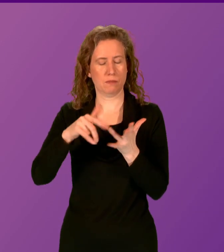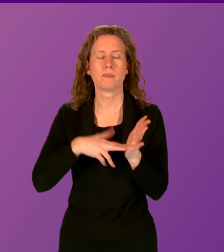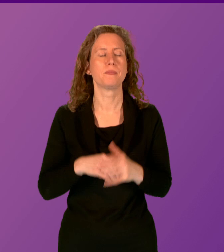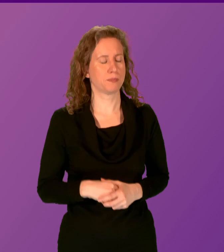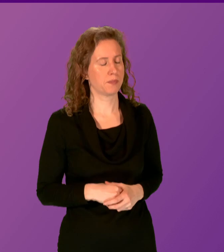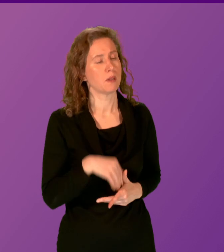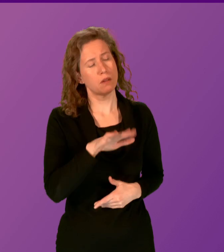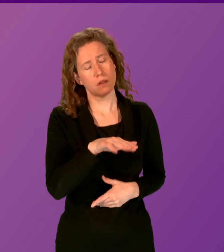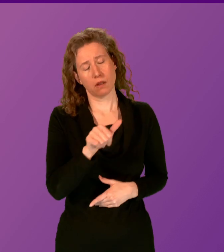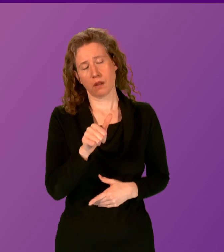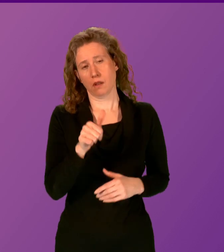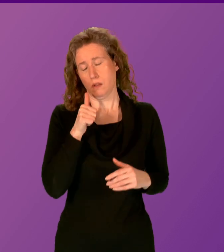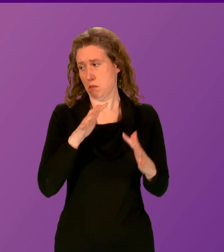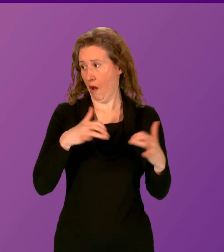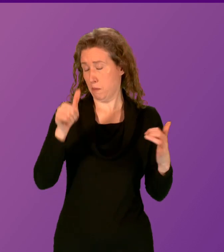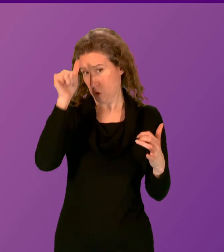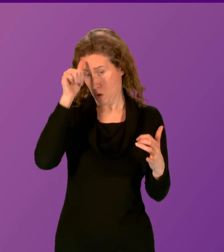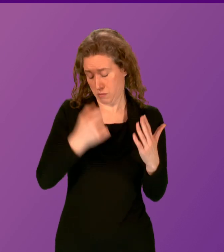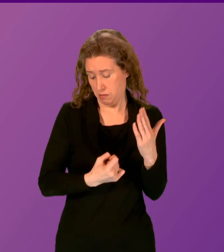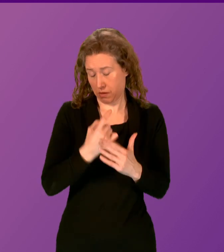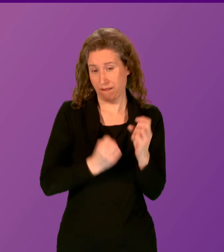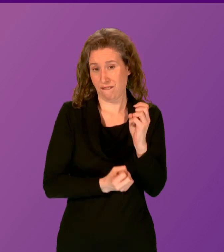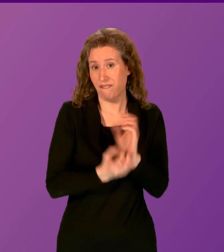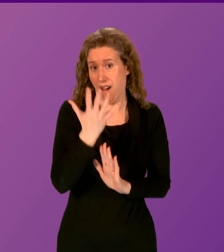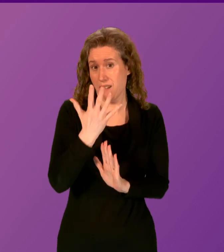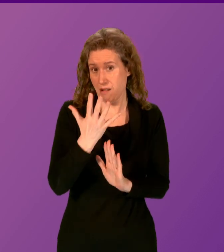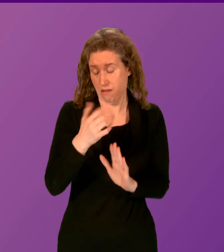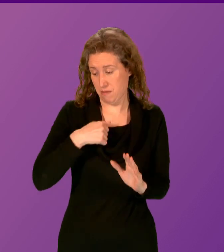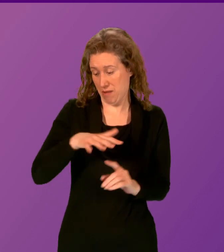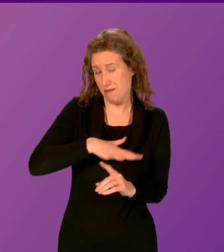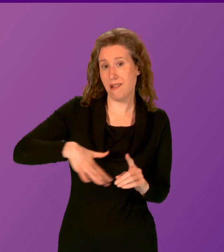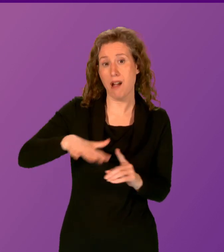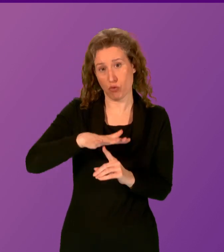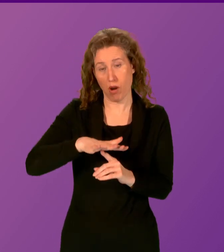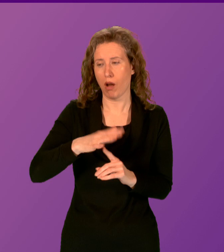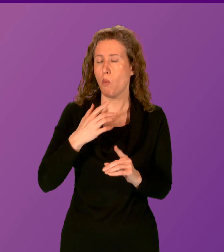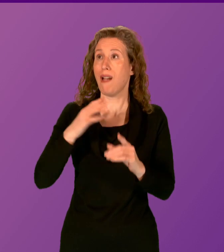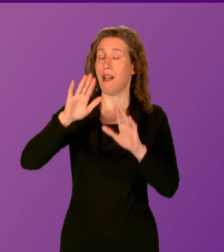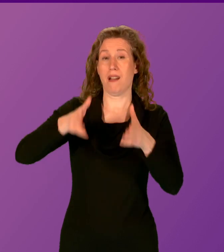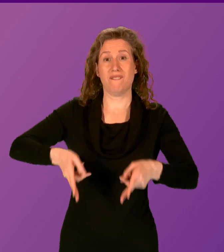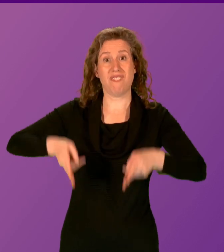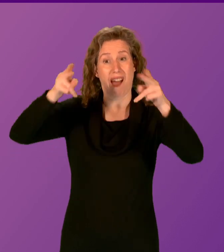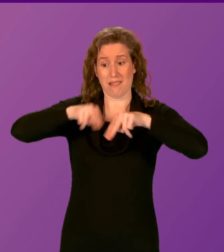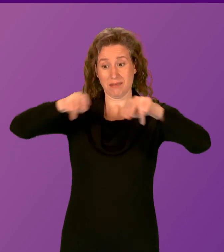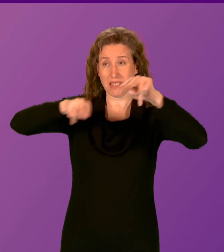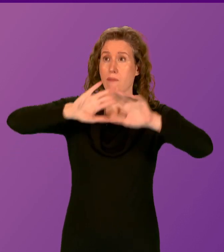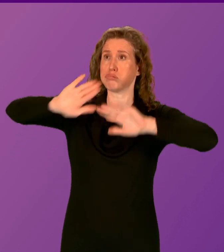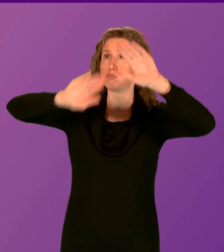Parliament will be aware of the concerning fire on Breadalbane Street in my constituency, where combustible cladding may have been a factor.